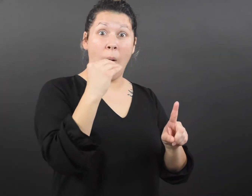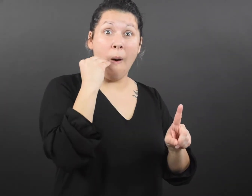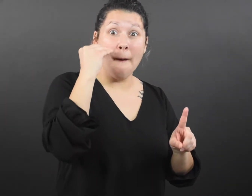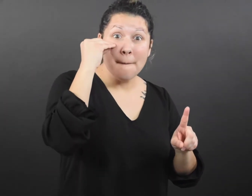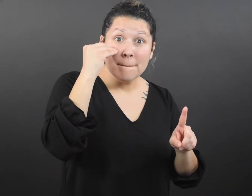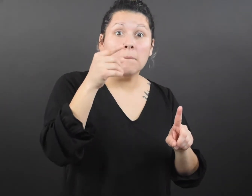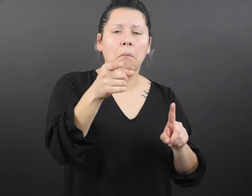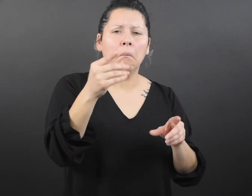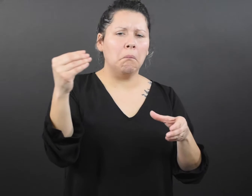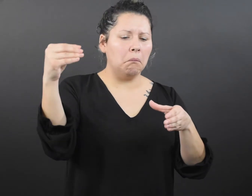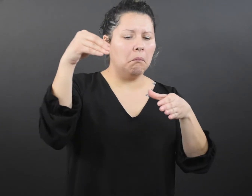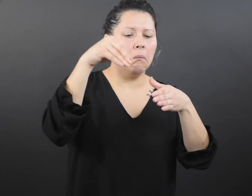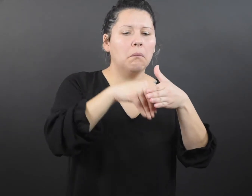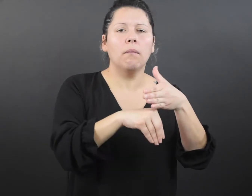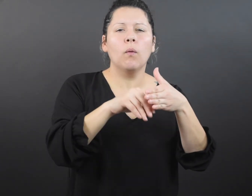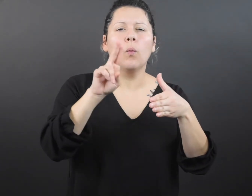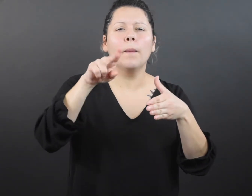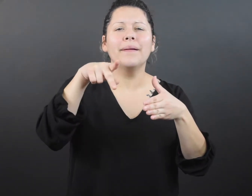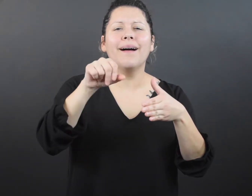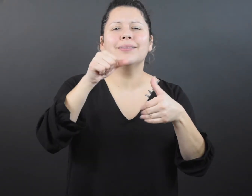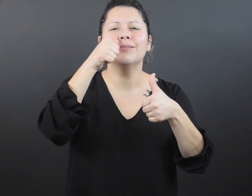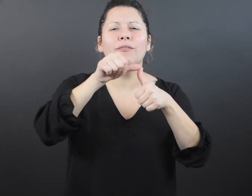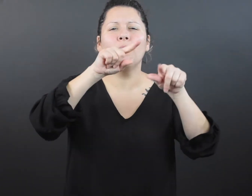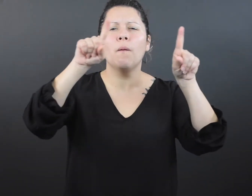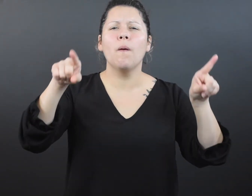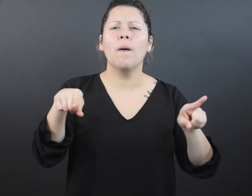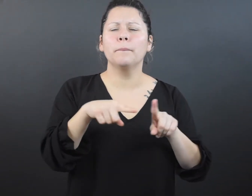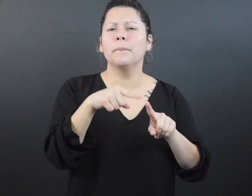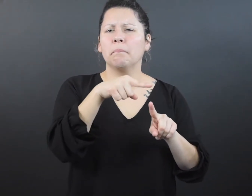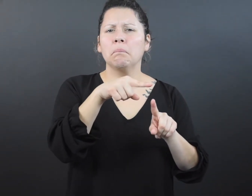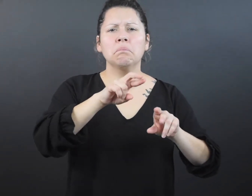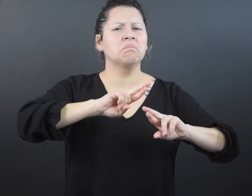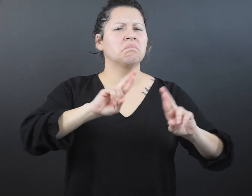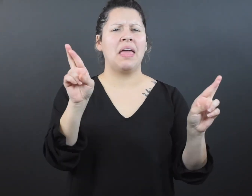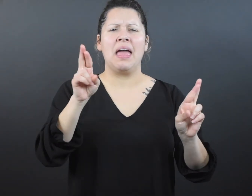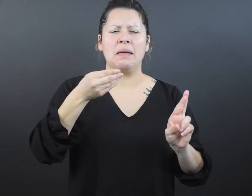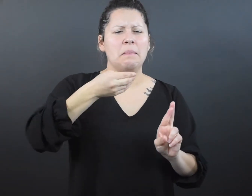if you are performing the test at home, you will put the sample into a prepaid UPS